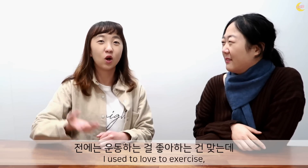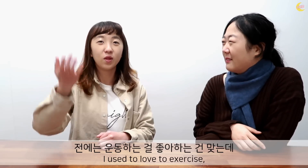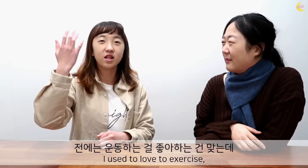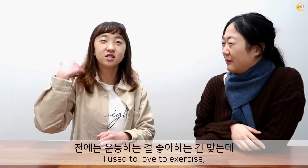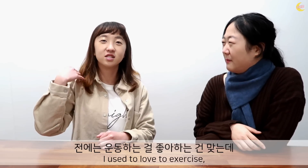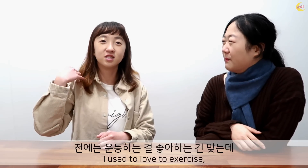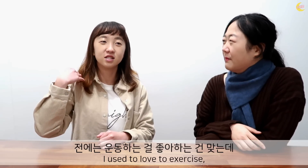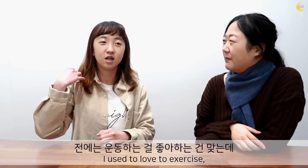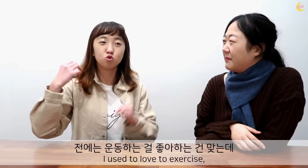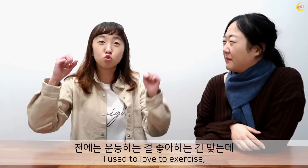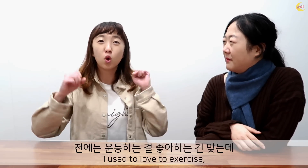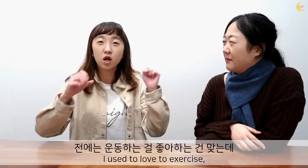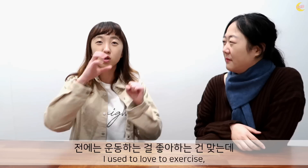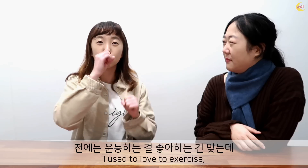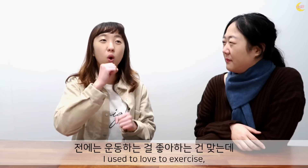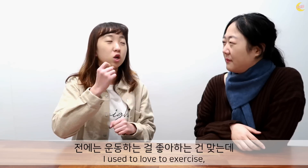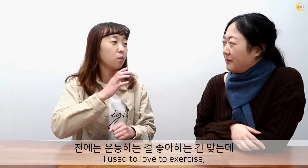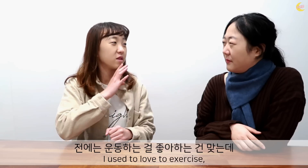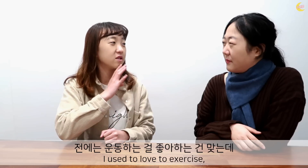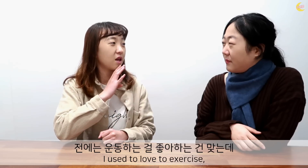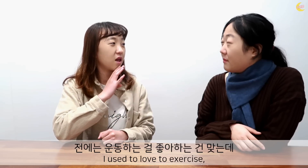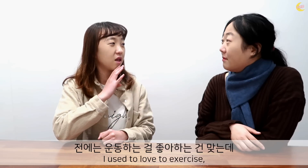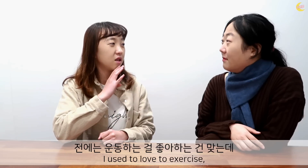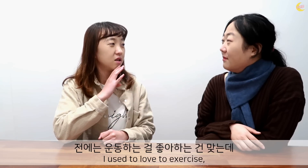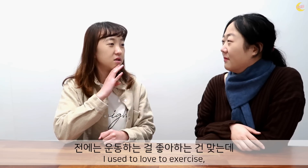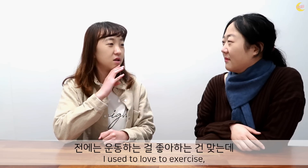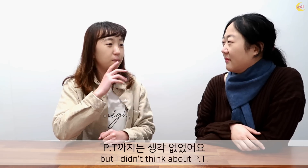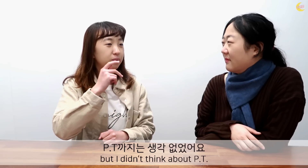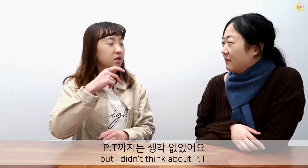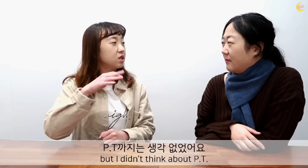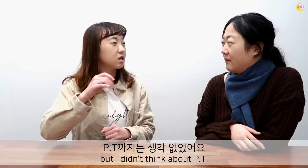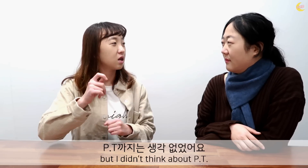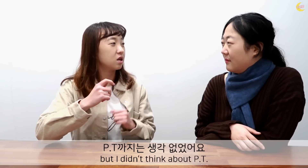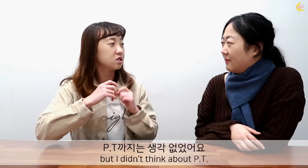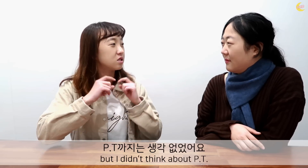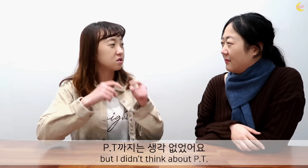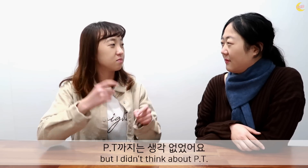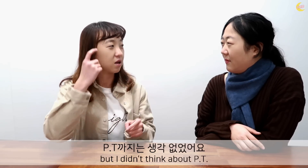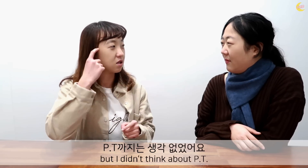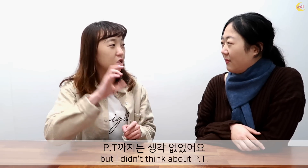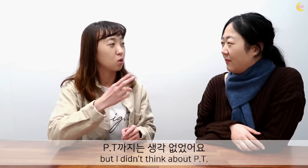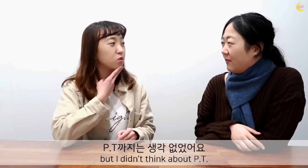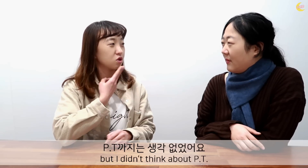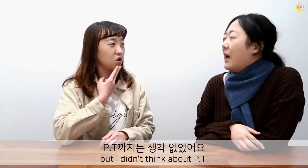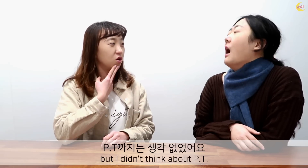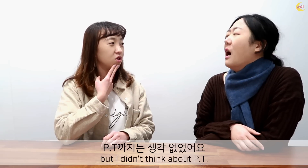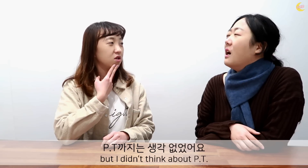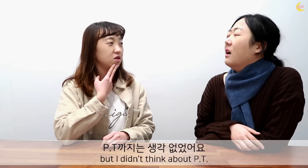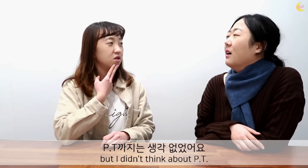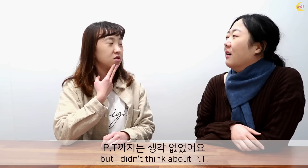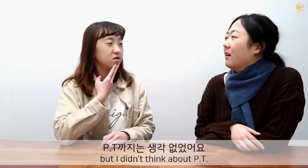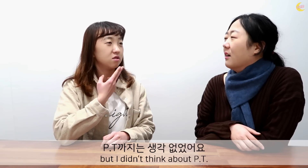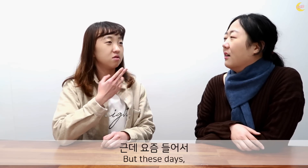I used to love to exercise, but I didn’t think about P.T.